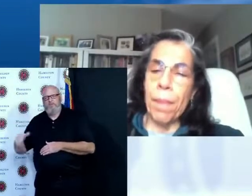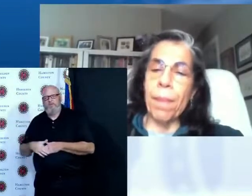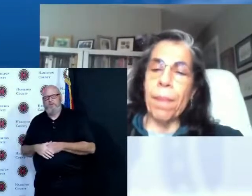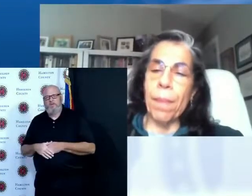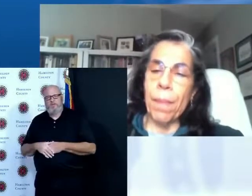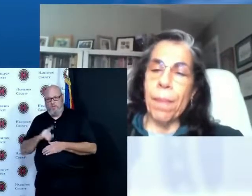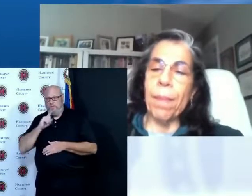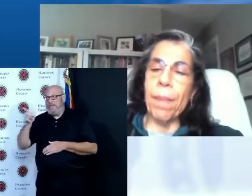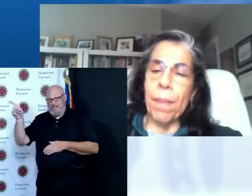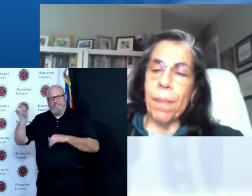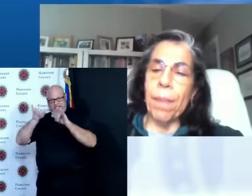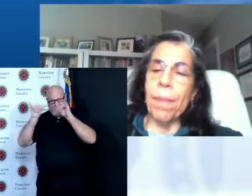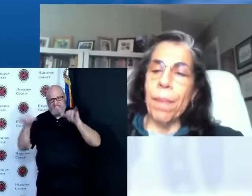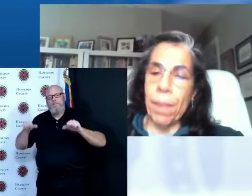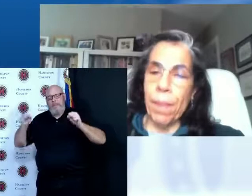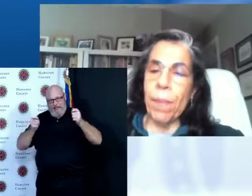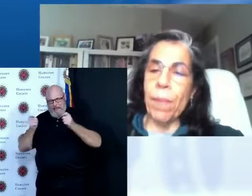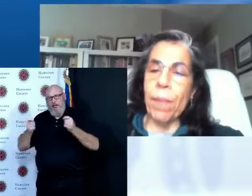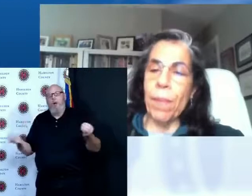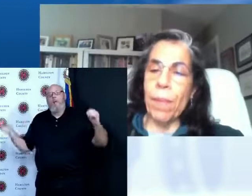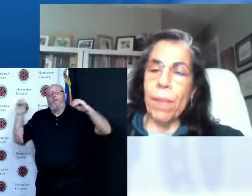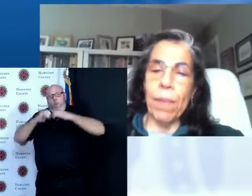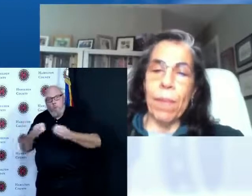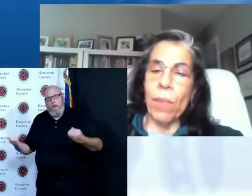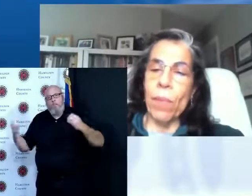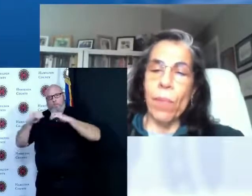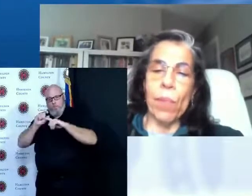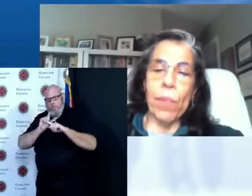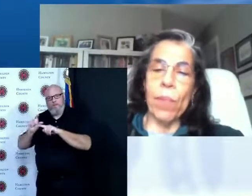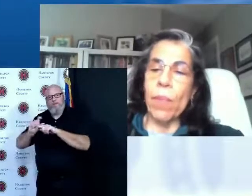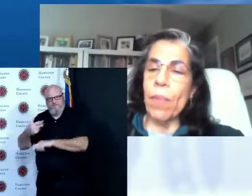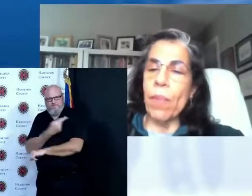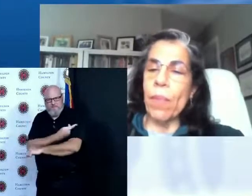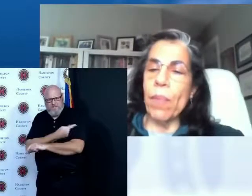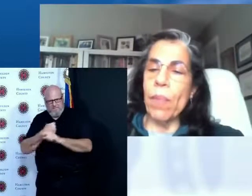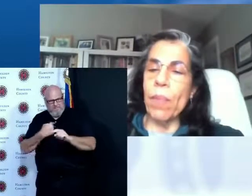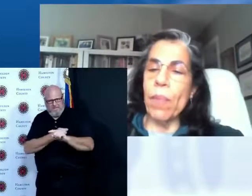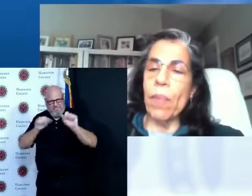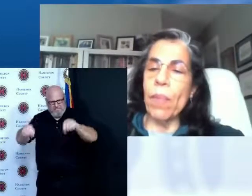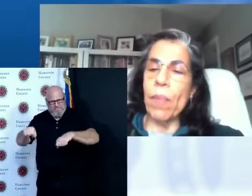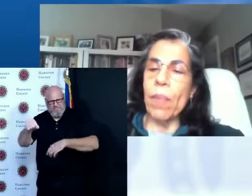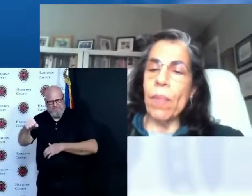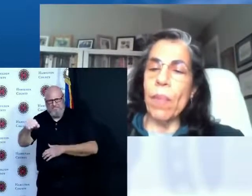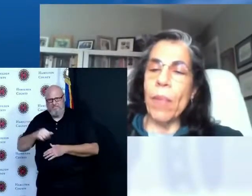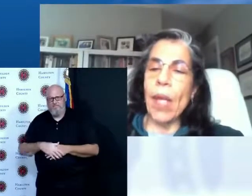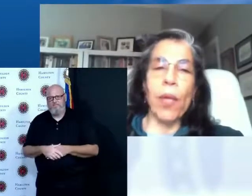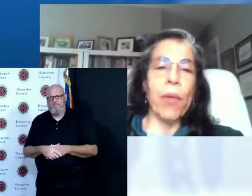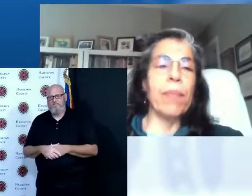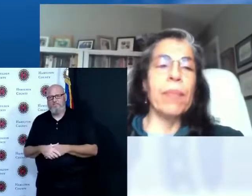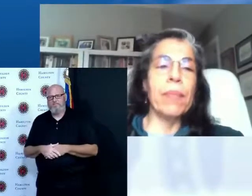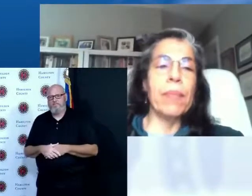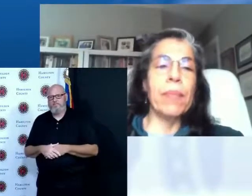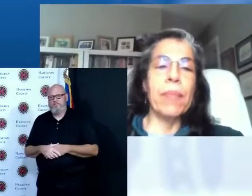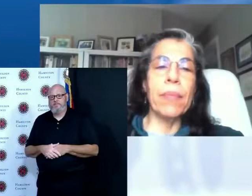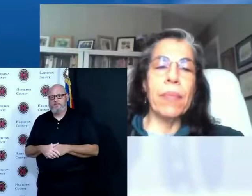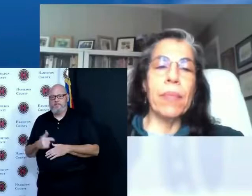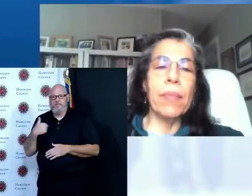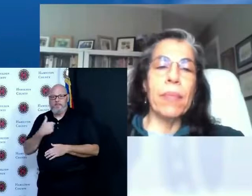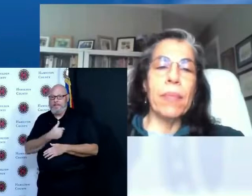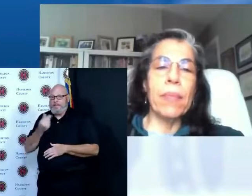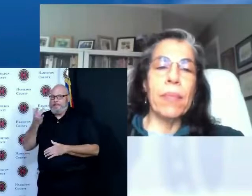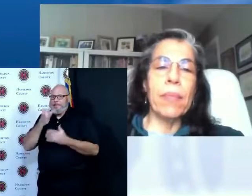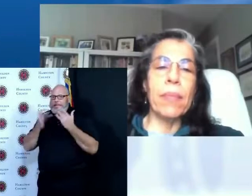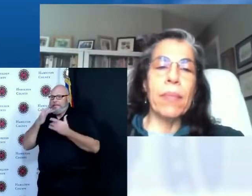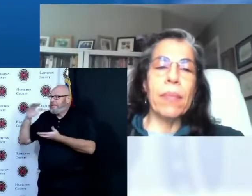too so yeah we expect more doses and we have the capacity to administer those doses thank you thank